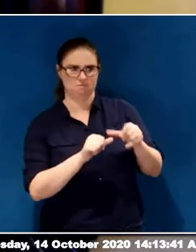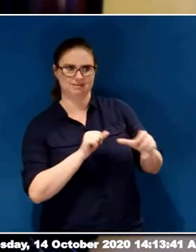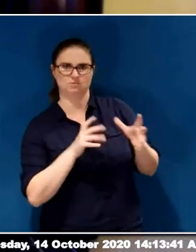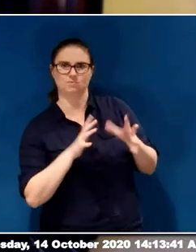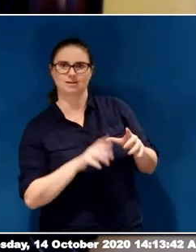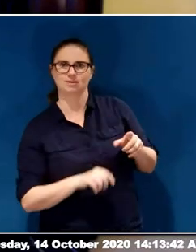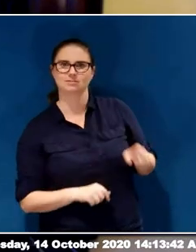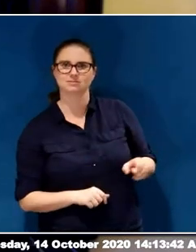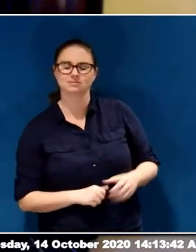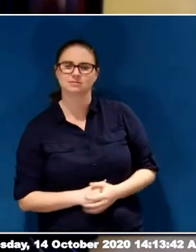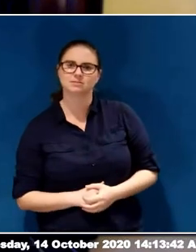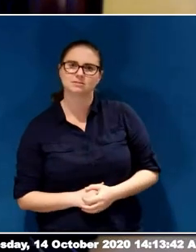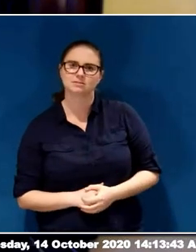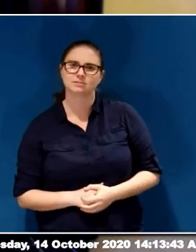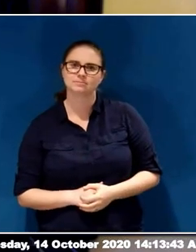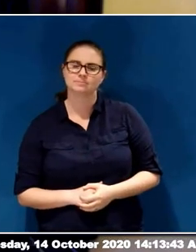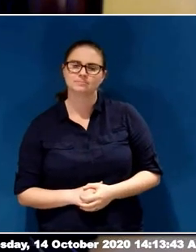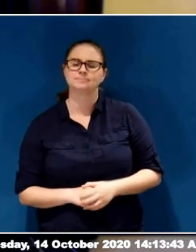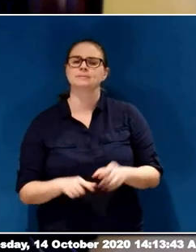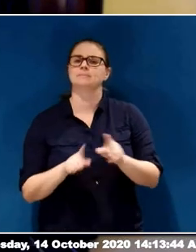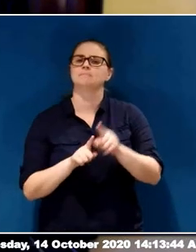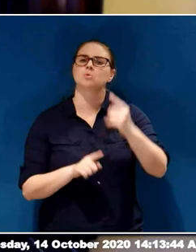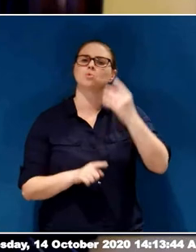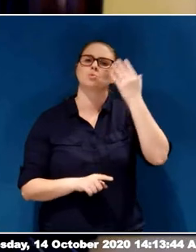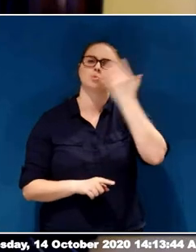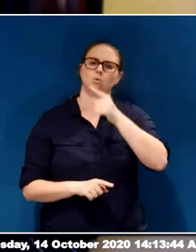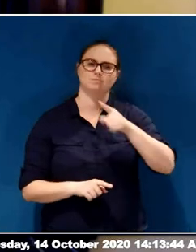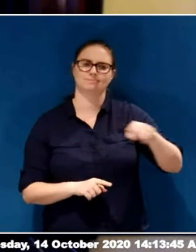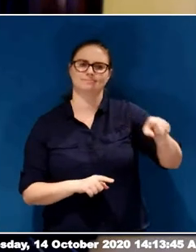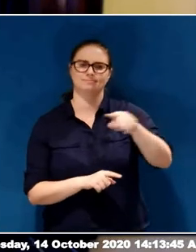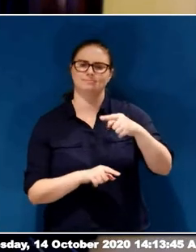students' data. So I bring it again to the idea of reading.